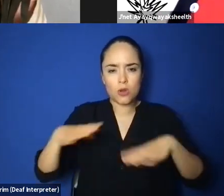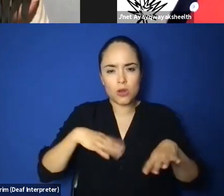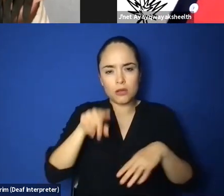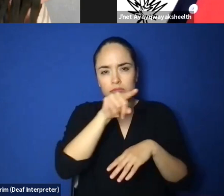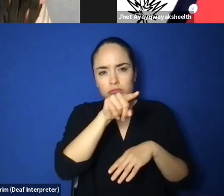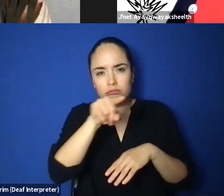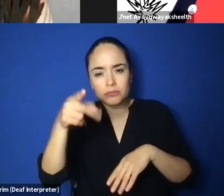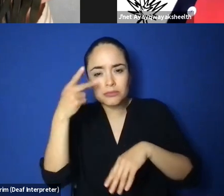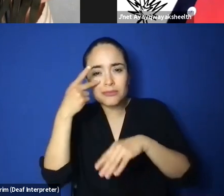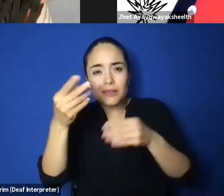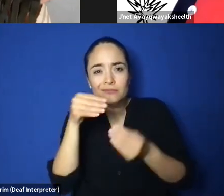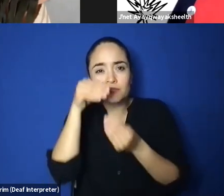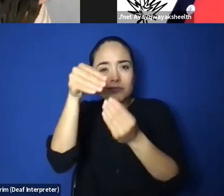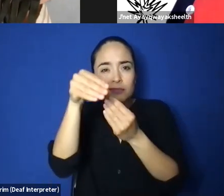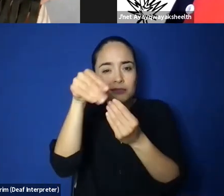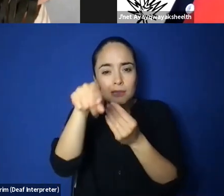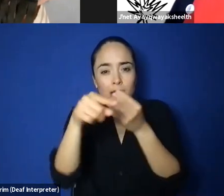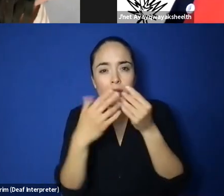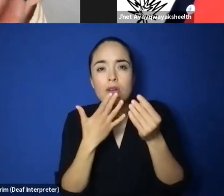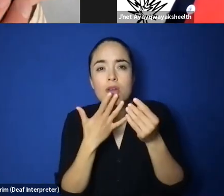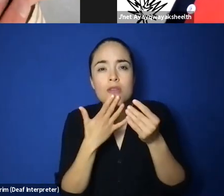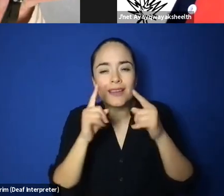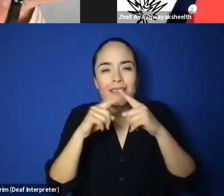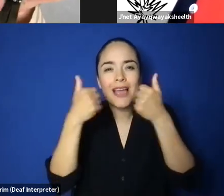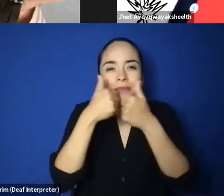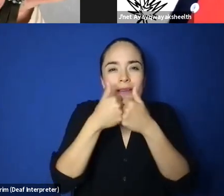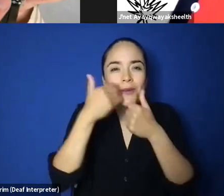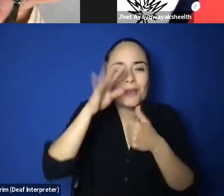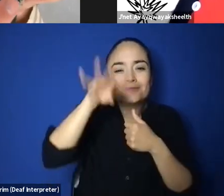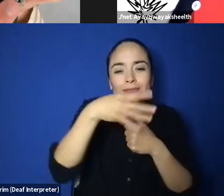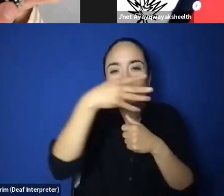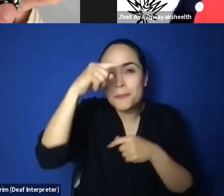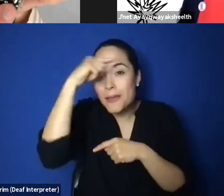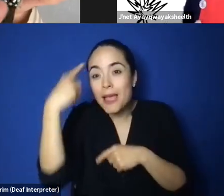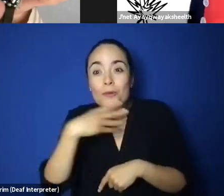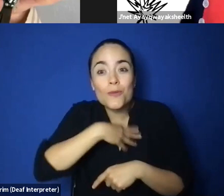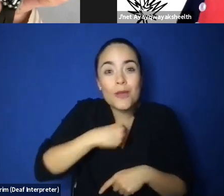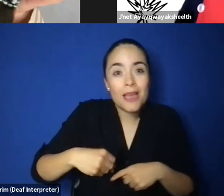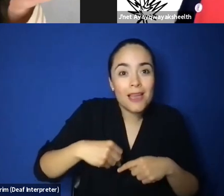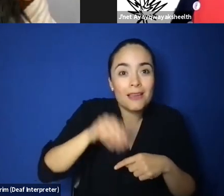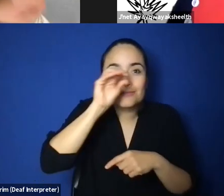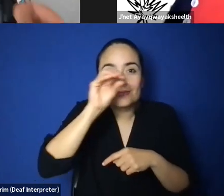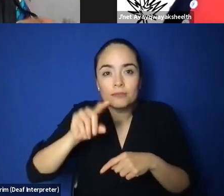a checkerboard, but it's actually telling a story. It's like, every day it's a dark to light. And they